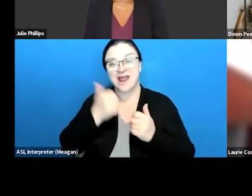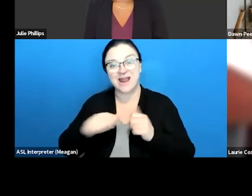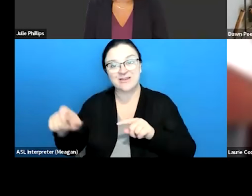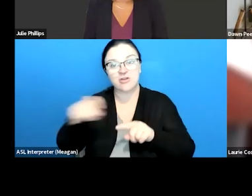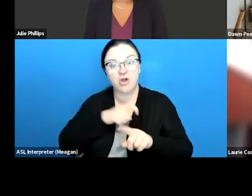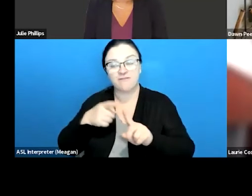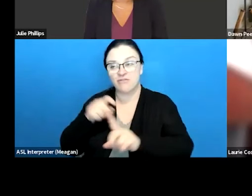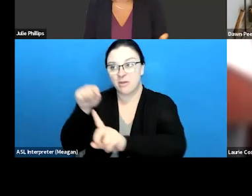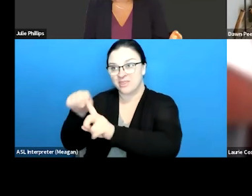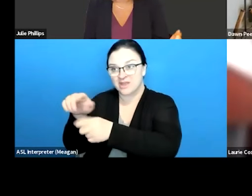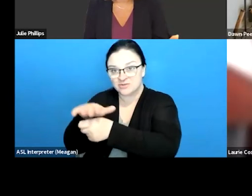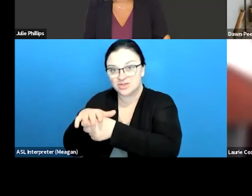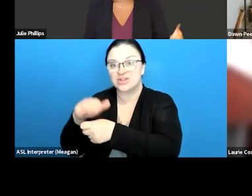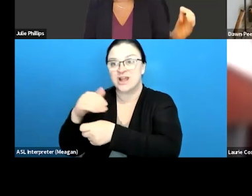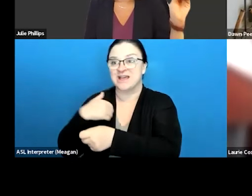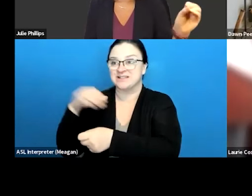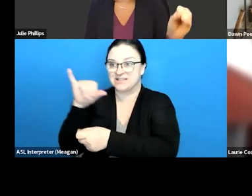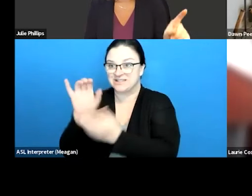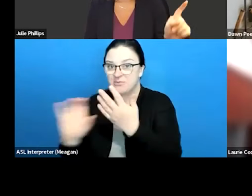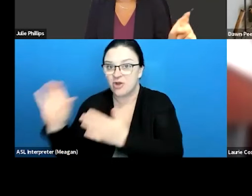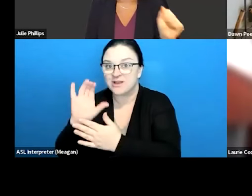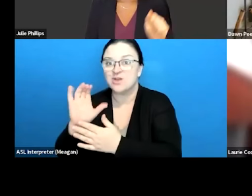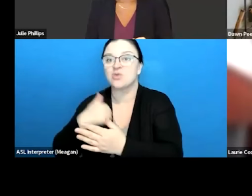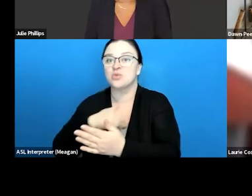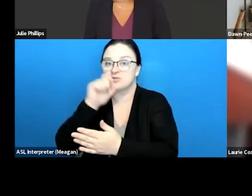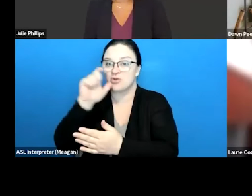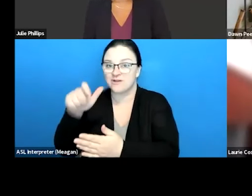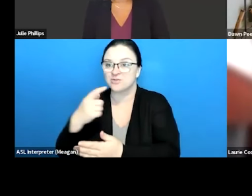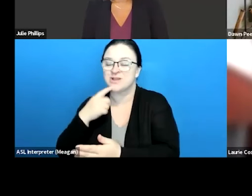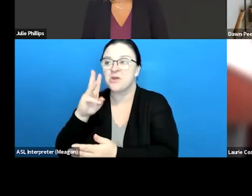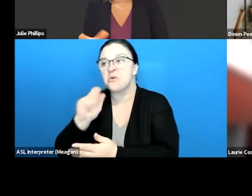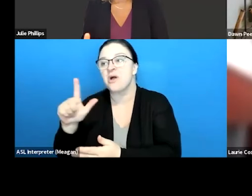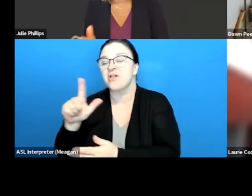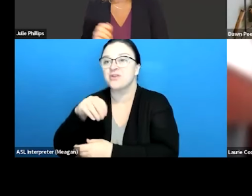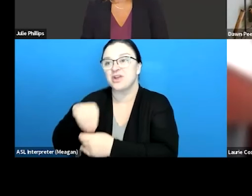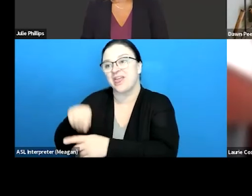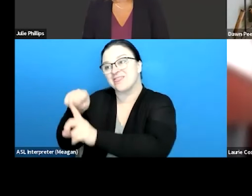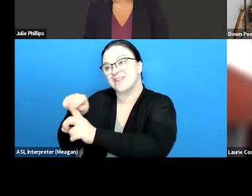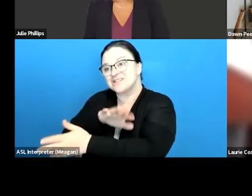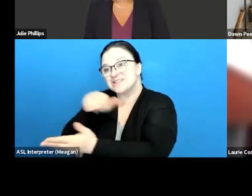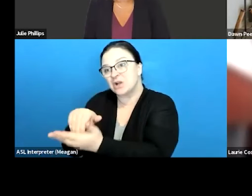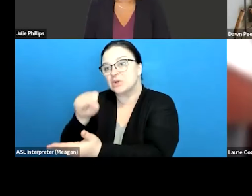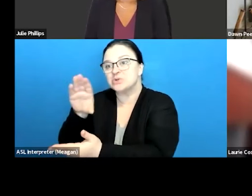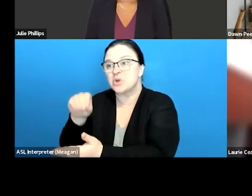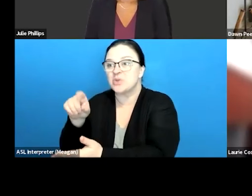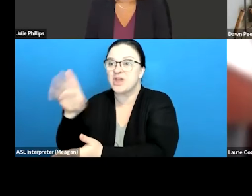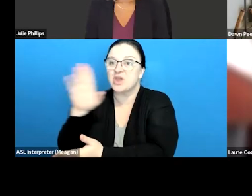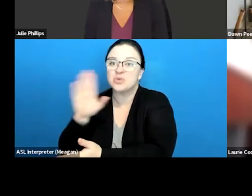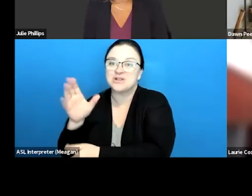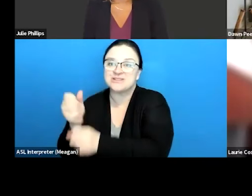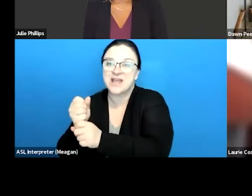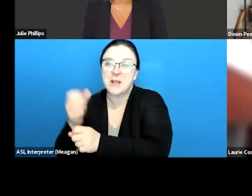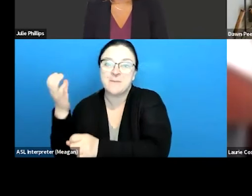there's the same criteria. We don't have to go and say, well they're at this center, so oh, you know, they will take a mobile or this one won't.